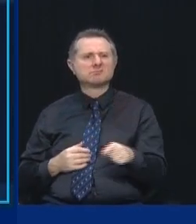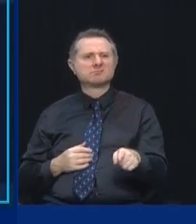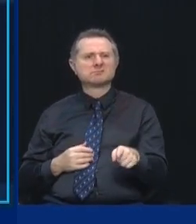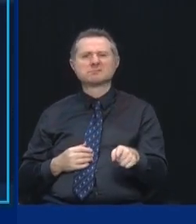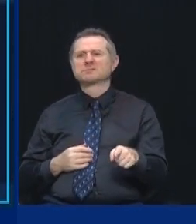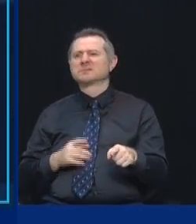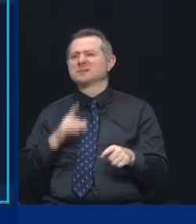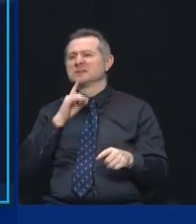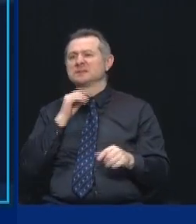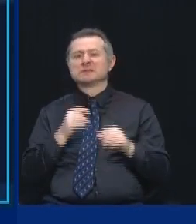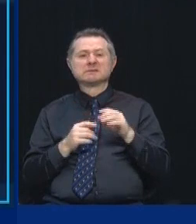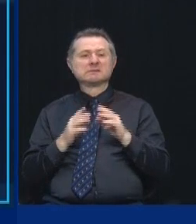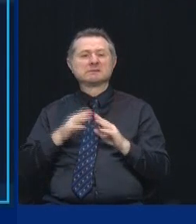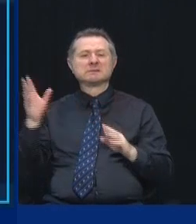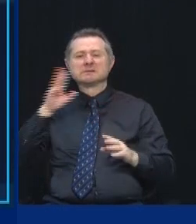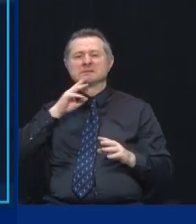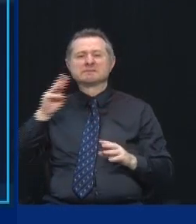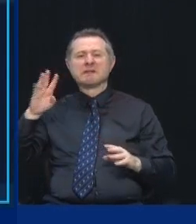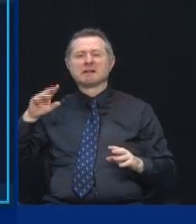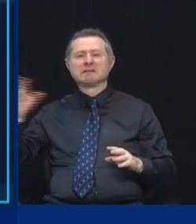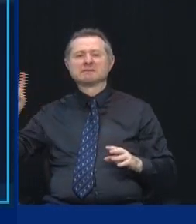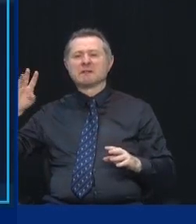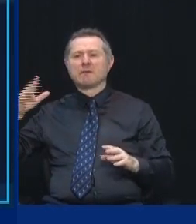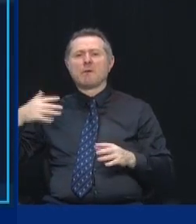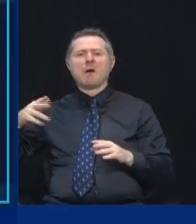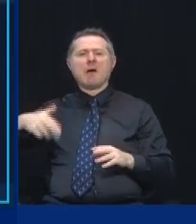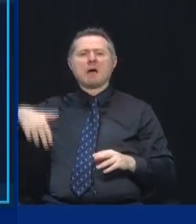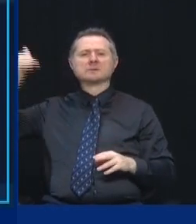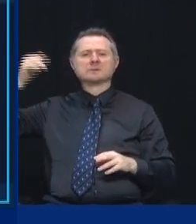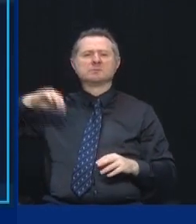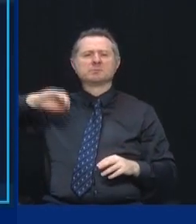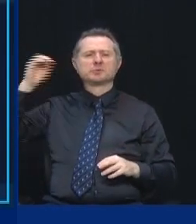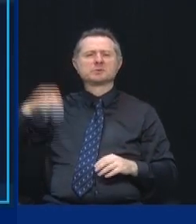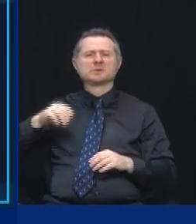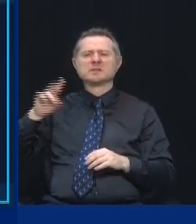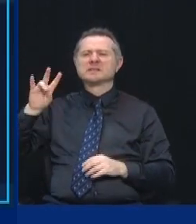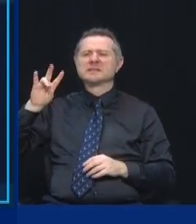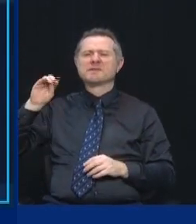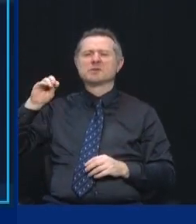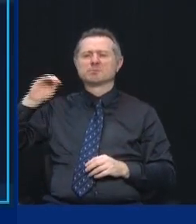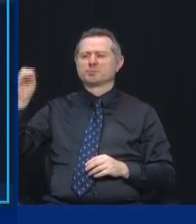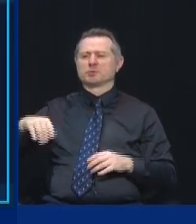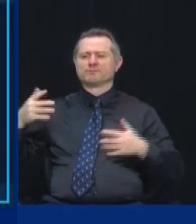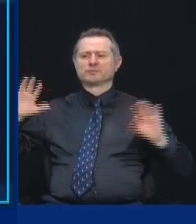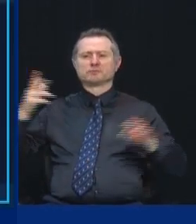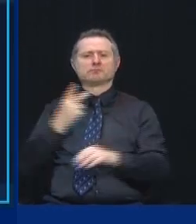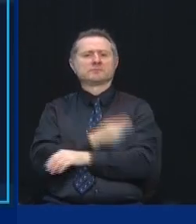BE THE HIGHEST POPULATION. ACTUALLY, THEY'RE NOT.